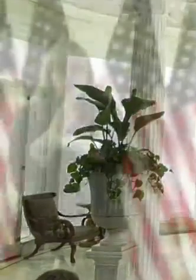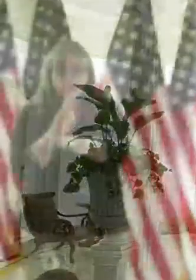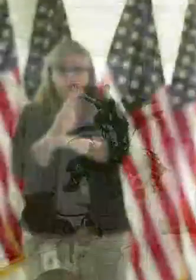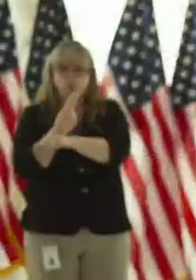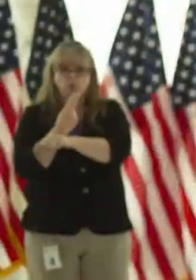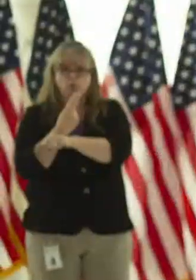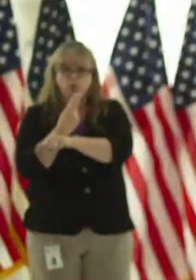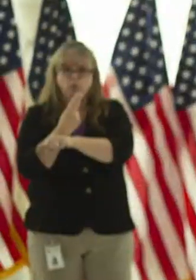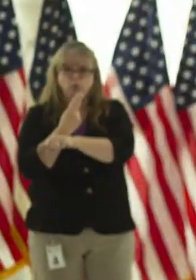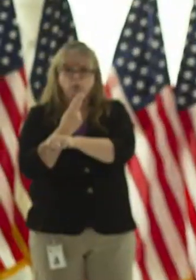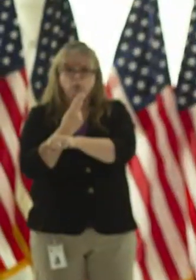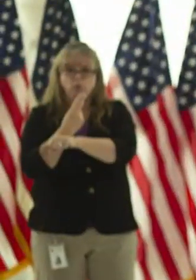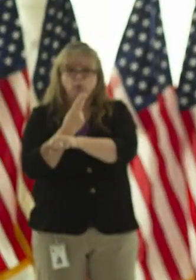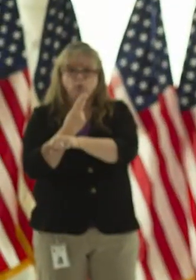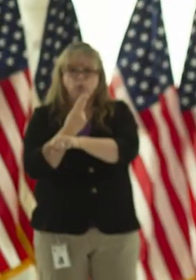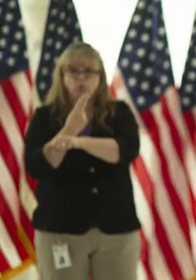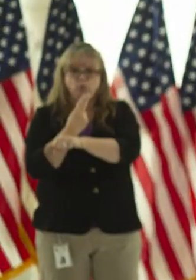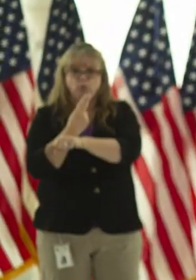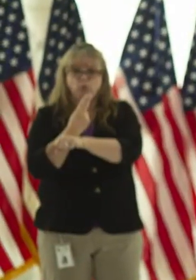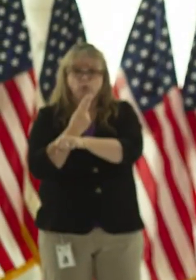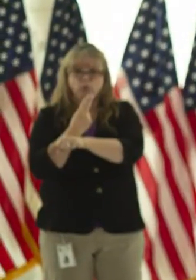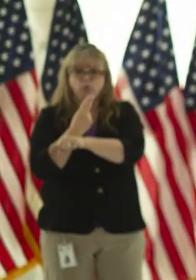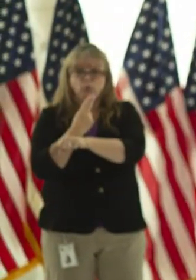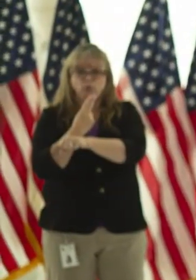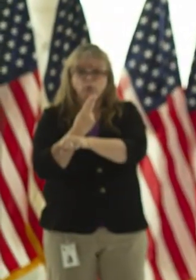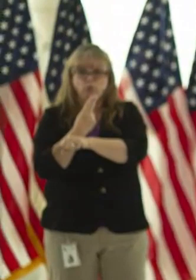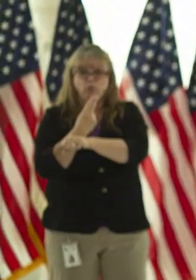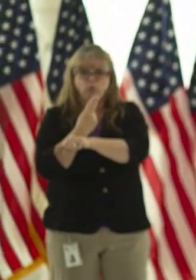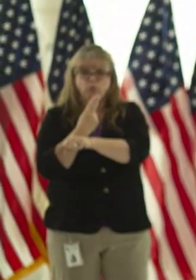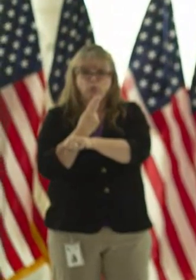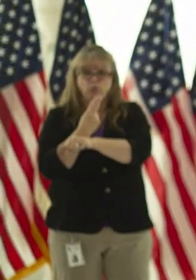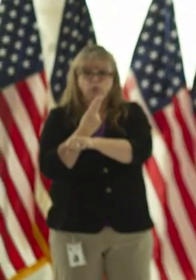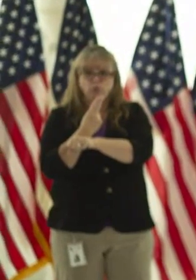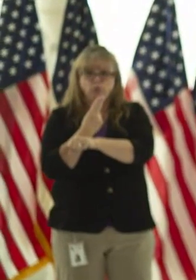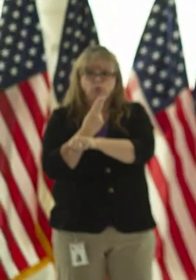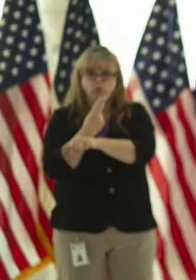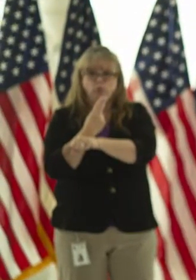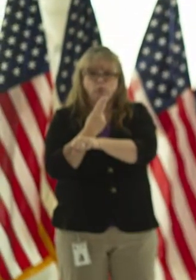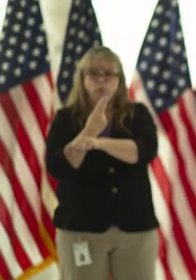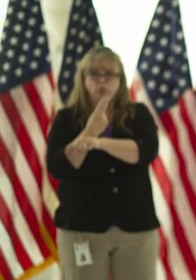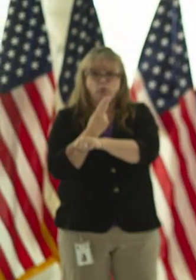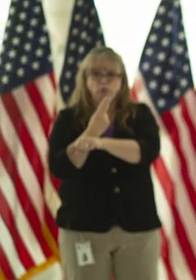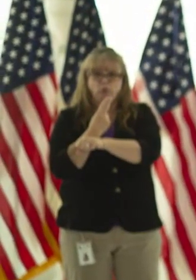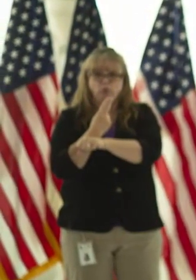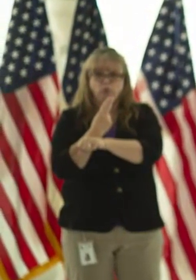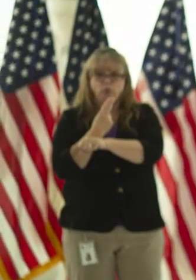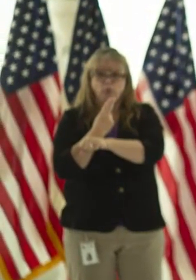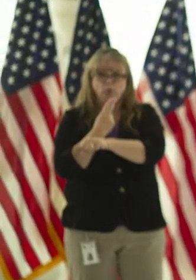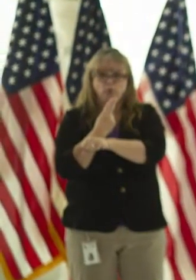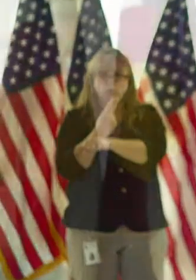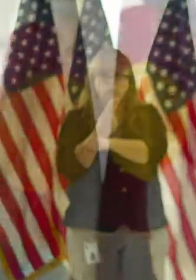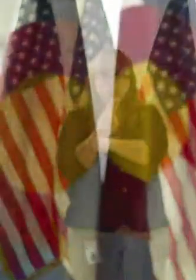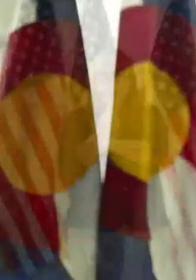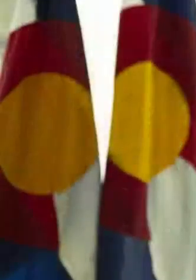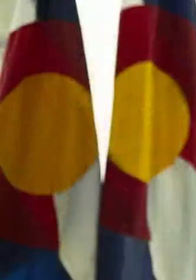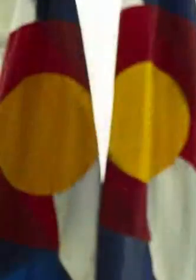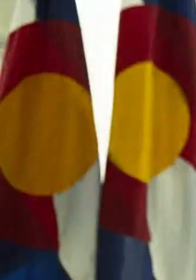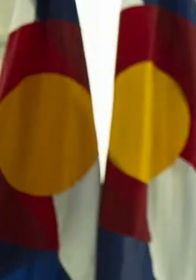IT IT WAS IT WAS AN IT WAS AN ENTIRELY IT WAS AN ENTIRELY TYPICAL IT WAS AN ENTIRELY TYPICAL GOVERNOR IT WAS AN ENTIRELY TYPICAL GOVERNOR POLIS IT WAS AN ENTIRELY TYPICAL GOVERNOR POLIS PRESS GOVERNOR POLIS PRESS GOVERNOR POLIS PRESS CONFERENCE. CONFERENCE. CONFERENCE. E CONFERENCE. E OUTLINED CONFERENCE. E OUTLINED SOME CONFERENCE. E OUTLINED SOME NEW CONFERENCE. E OUTLINED SOME NEW STATISTICS, E OUTLINED SOME NEW STATISTICS, E OUTLINED SOME NEW STATISTICS, WENT E OUTLINED SOME NEW STATISTICS, WENT THROUGH E OUTLINED SOME NEW STATISTICS, WENT THROUGH SOME E OUTLINED SOME NEW STATISTICS, WENT THROUGH SOME POWER E OUTLINED SOME NEW STATISTICS, WENT THROUGH SOME POWER POINT WENT THROUGH SOME POWER POINT WENT THROUGH SOME POWER POINT SLIDES, WENT THROUGH SOME POWER POINT SLIDES, DRONED WENT THROUGH SOME POWER POINT SLIDES, DRONED OUT